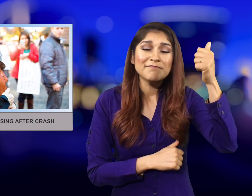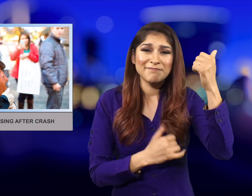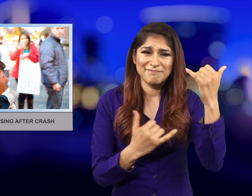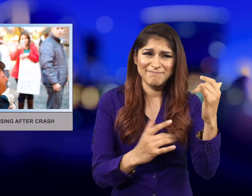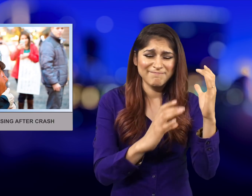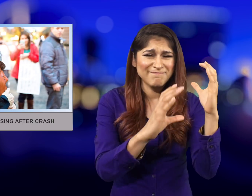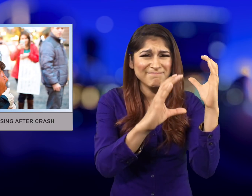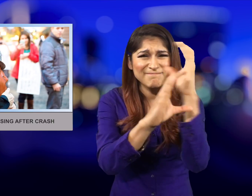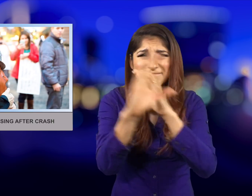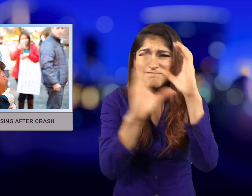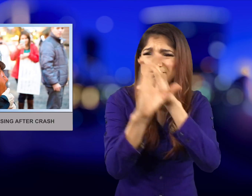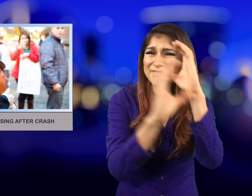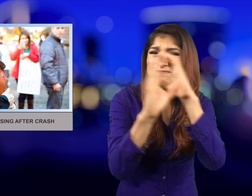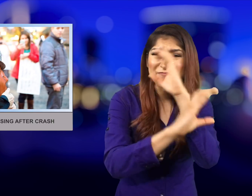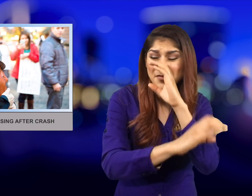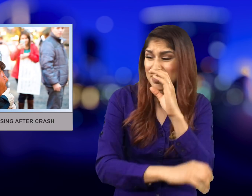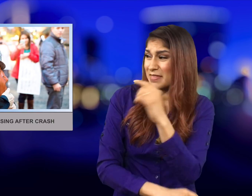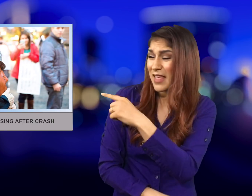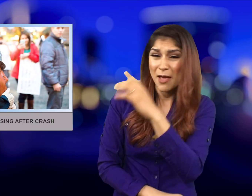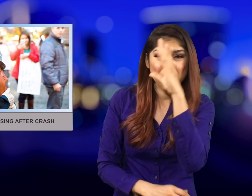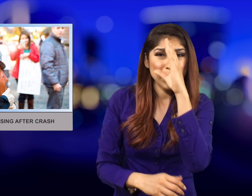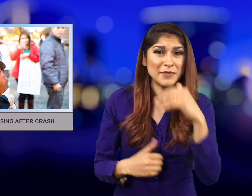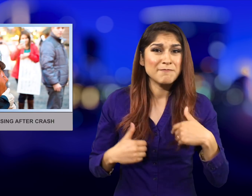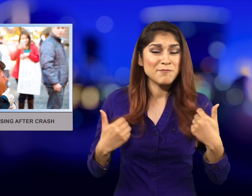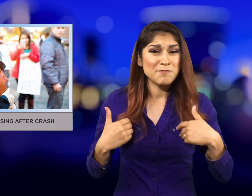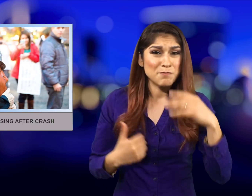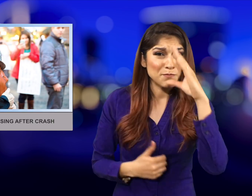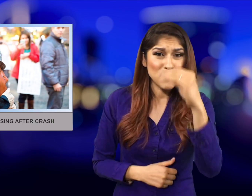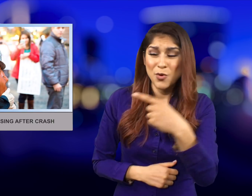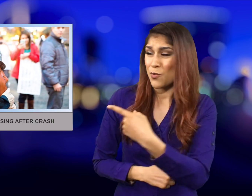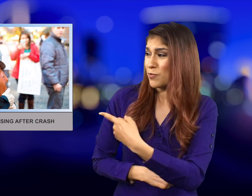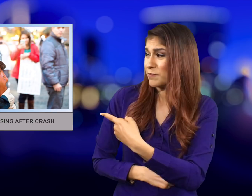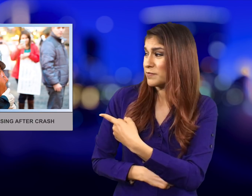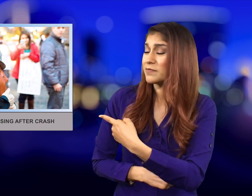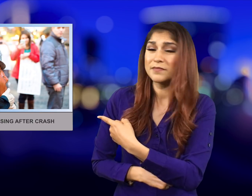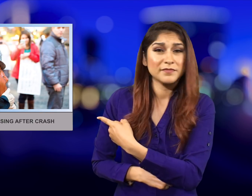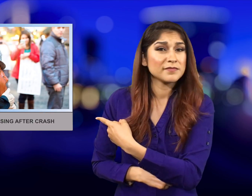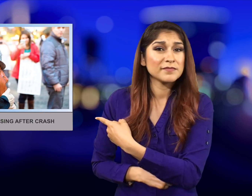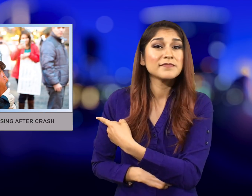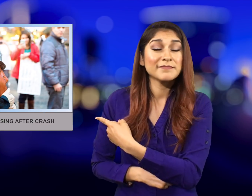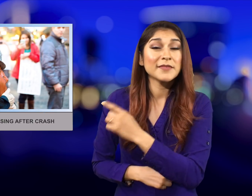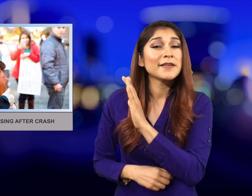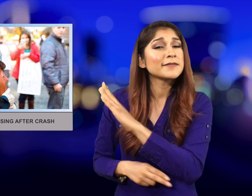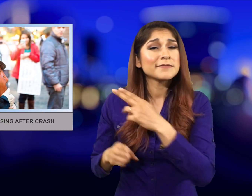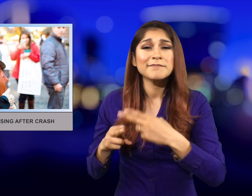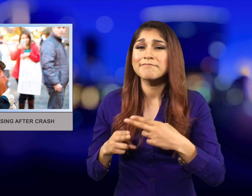Authorities are looking for this teen.